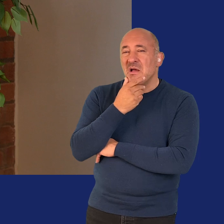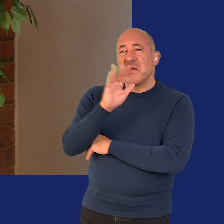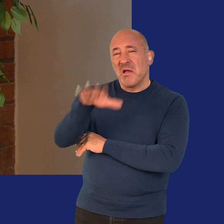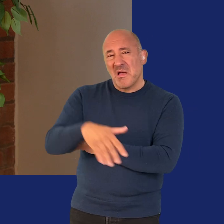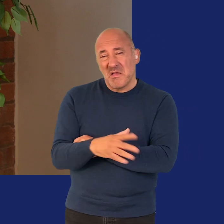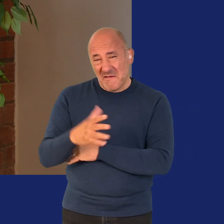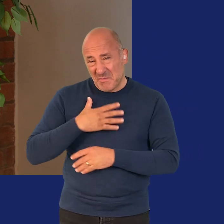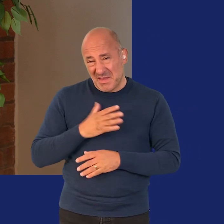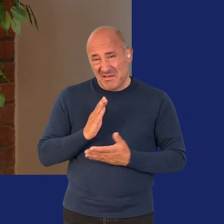the, that's actually quite simple.